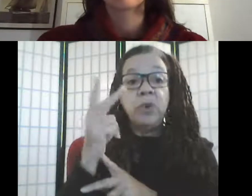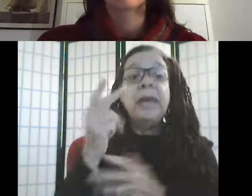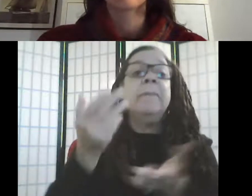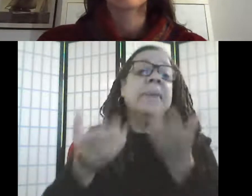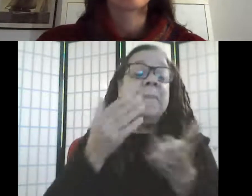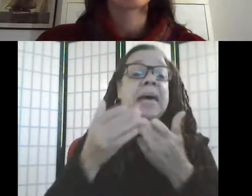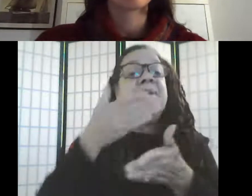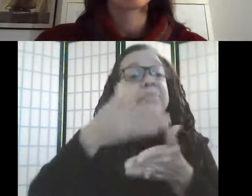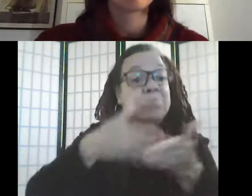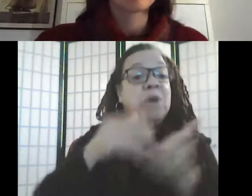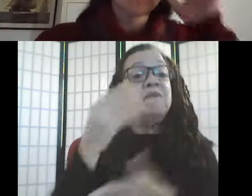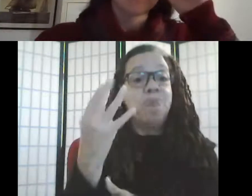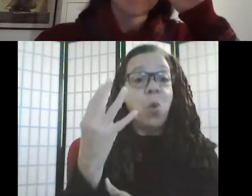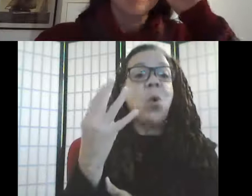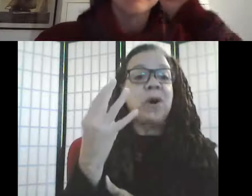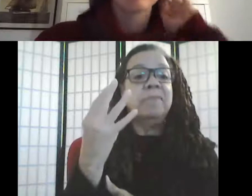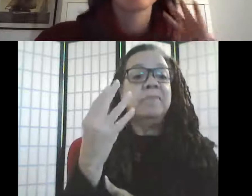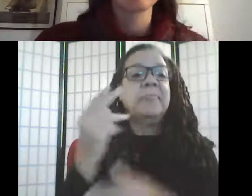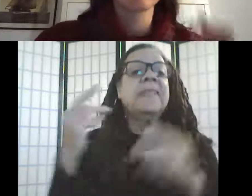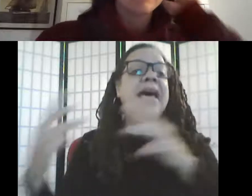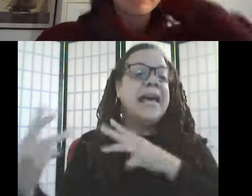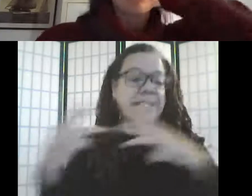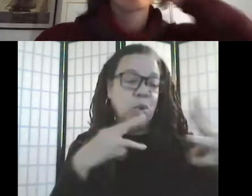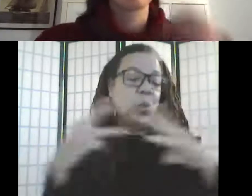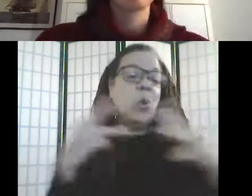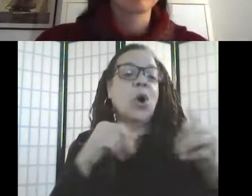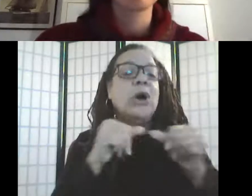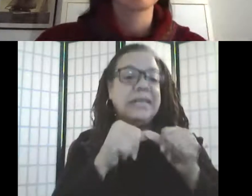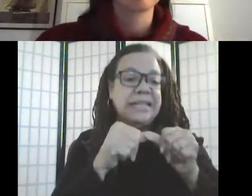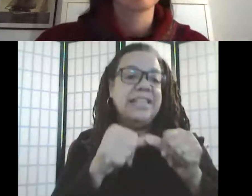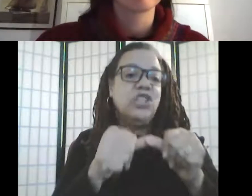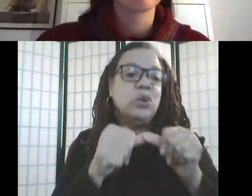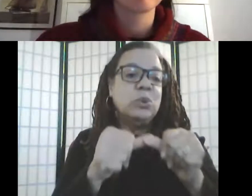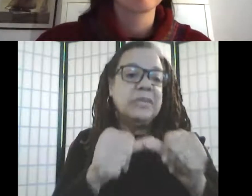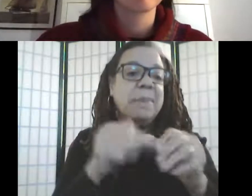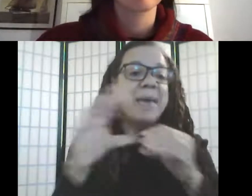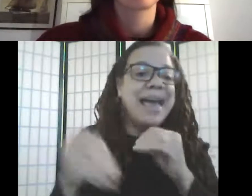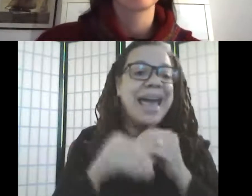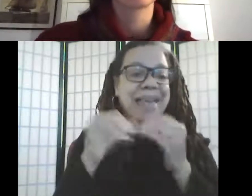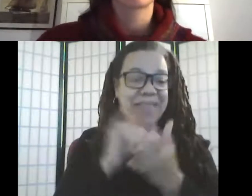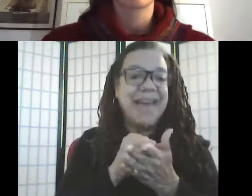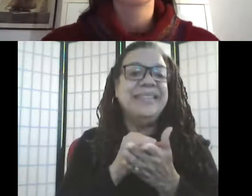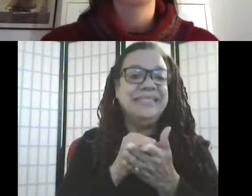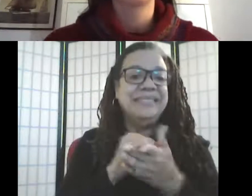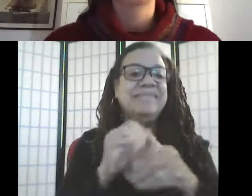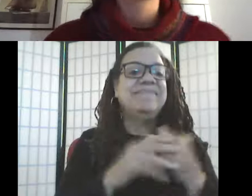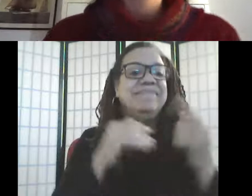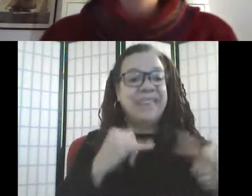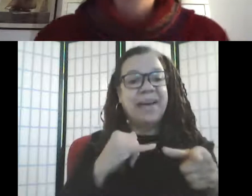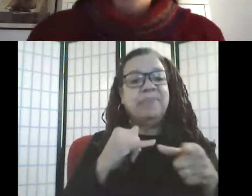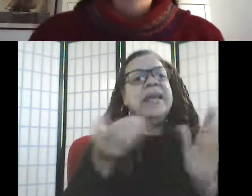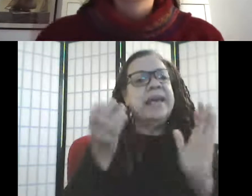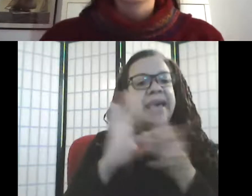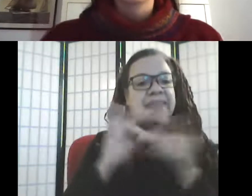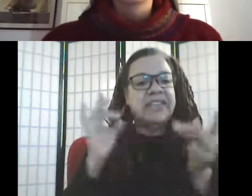as the war continues to go down this path. Um I want to mention in the chat Kathy uh